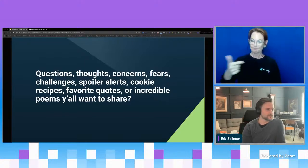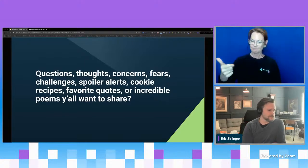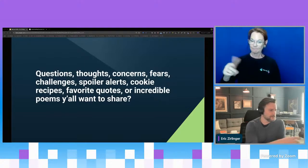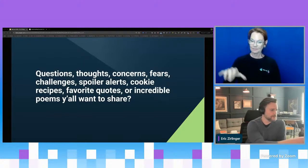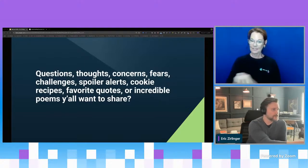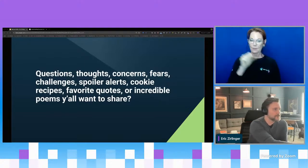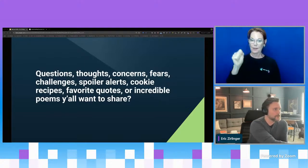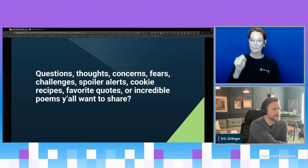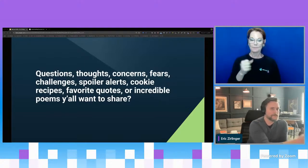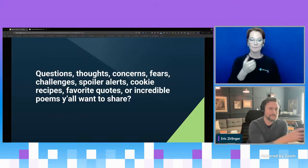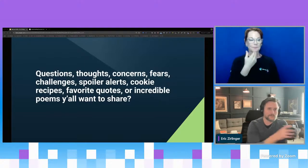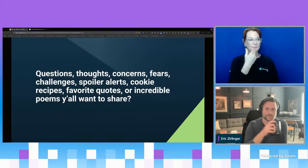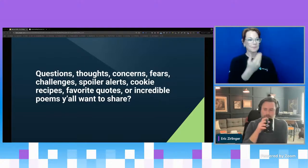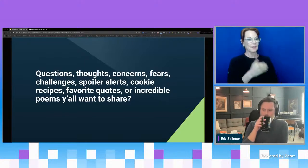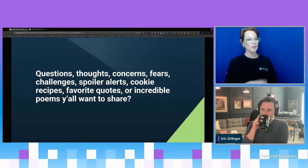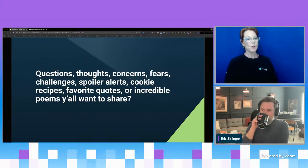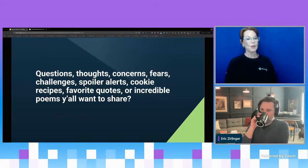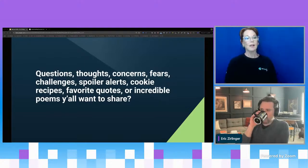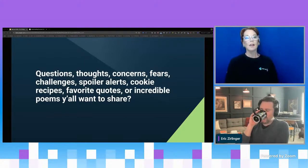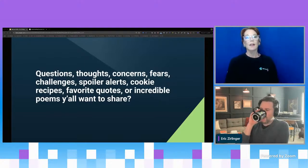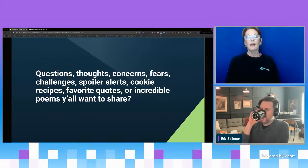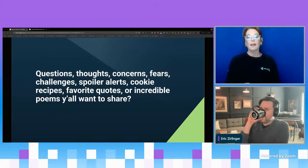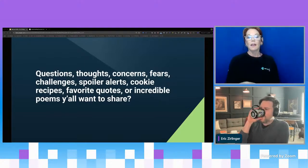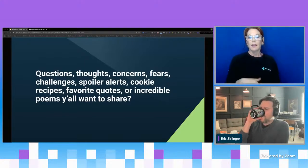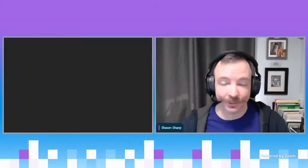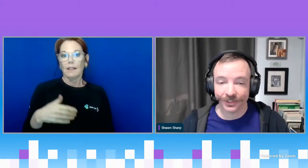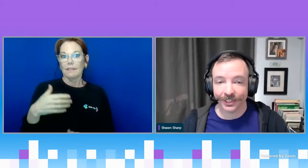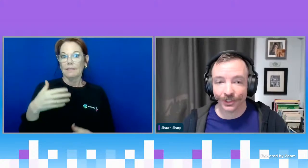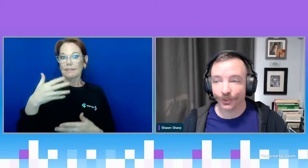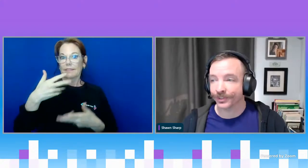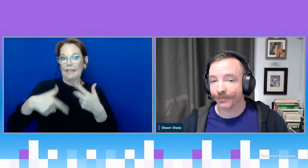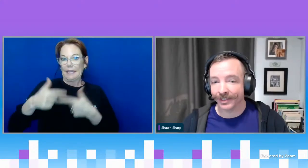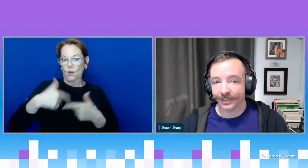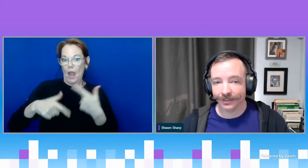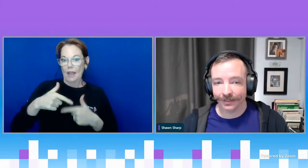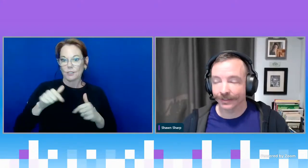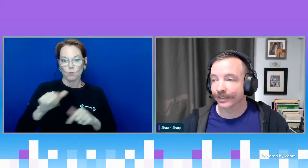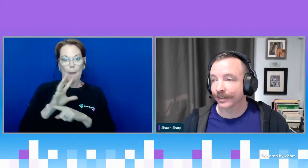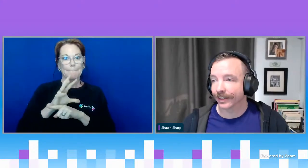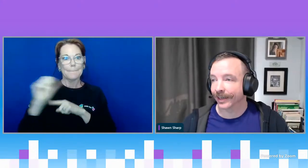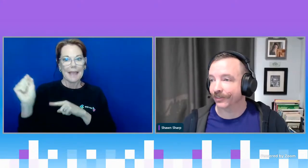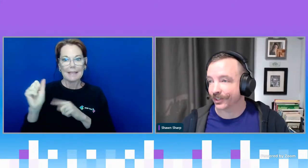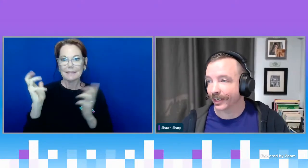much. The attendee interaction in this presentation was